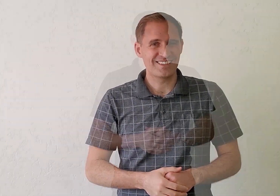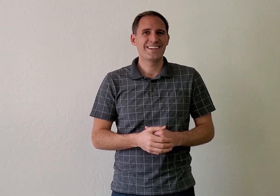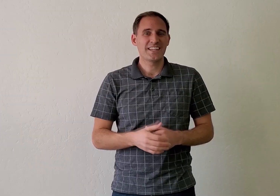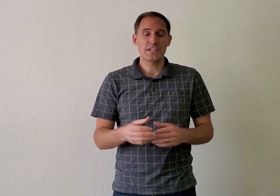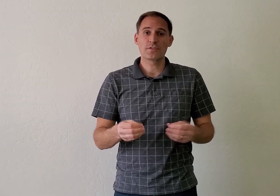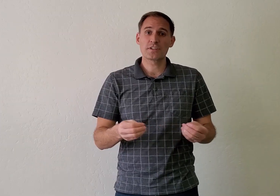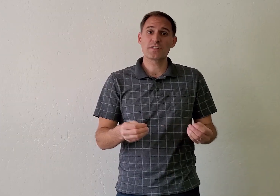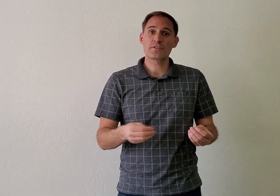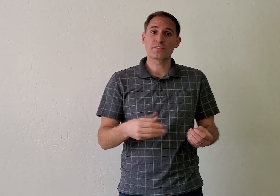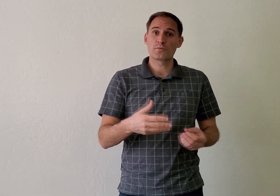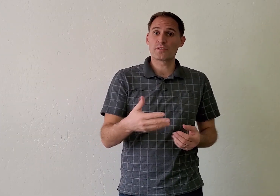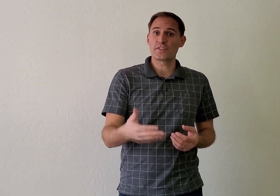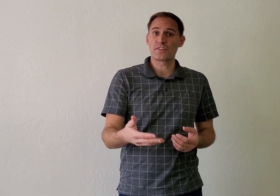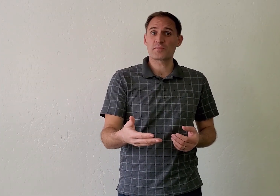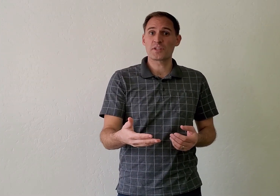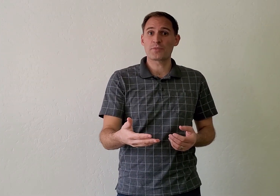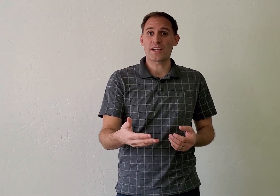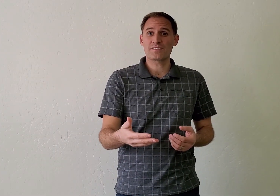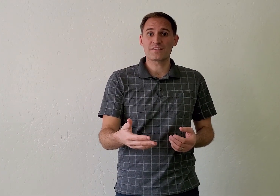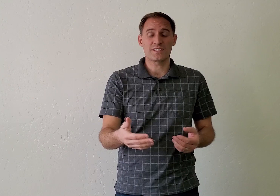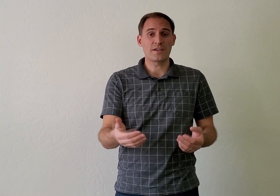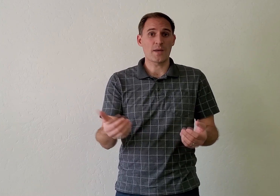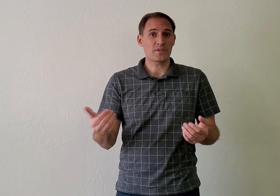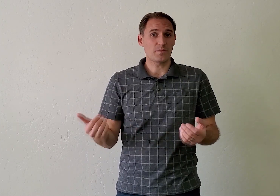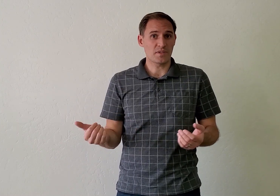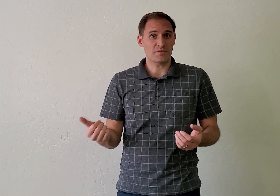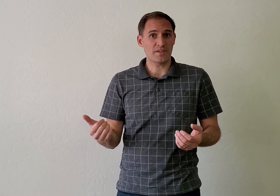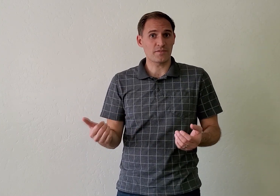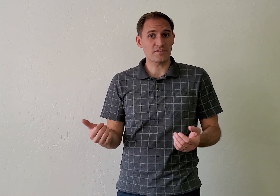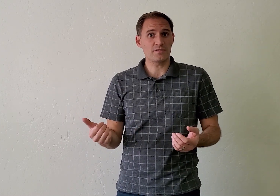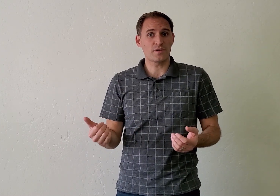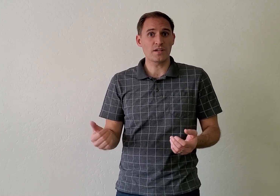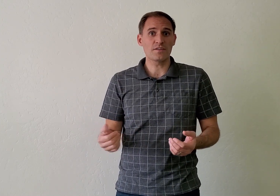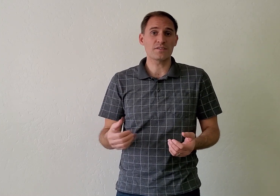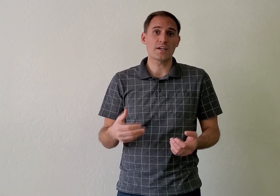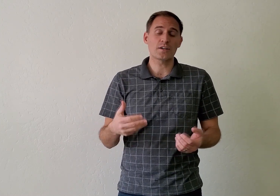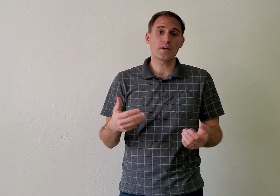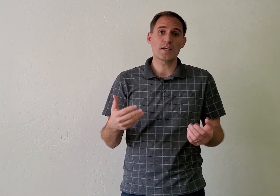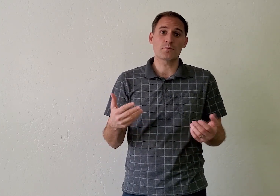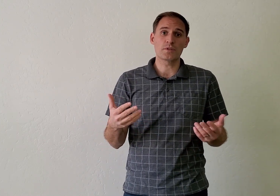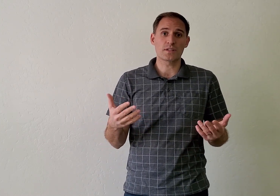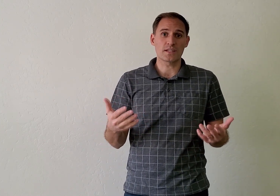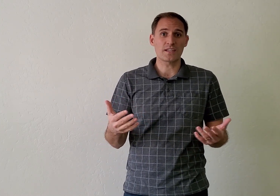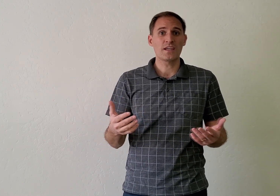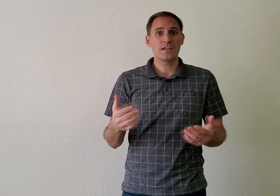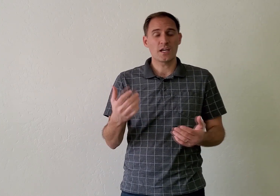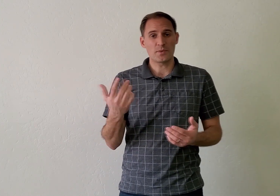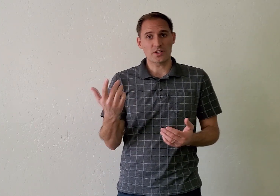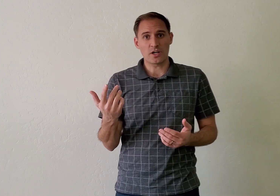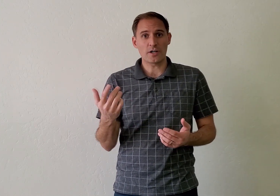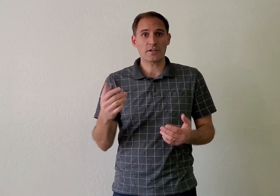And if you're looking for some more fingerspelling practice and you happen to miss my first two videos I'll go ahead and put a link up in the card and